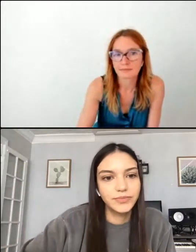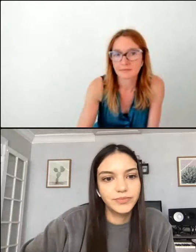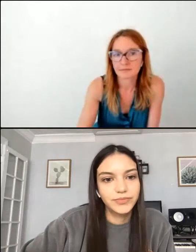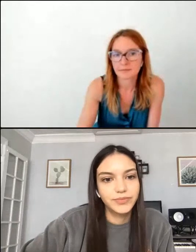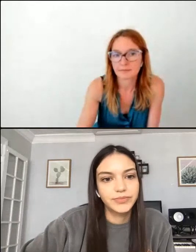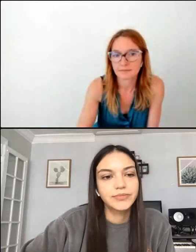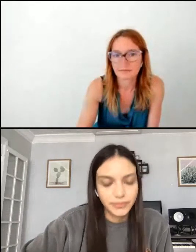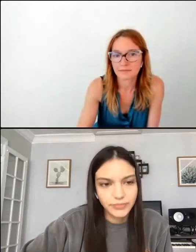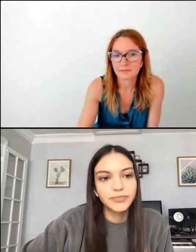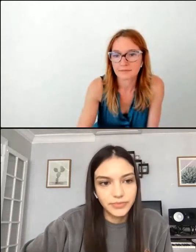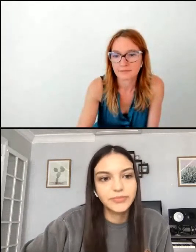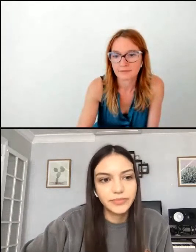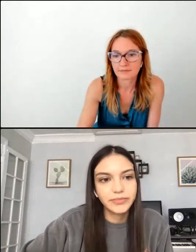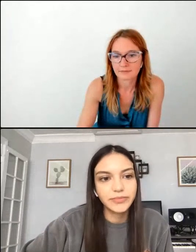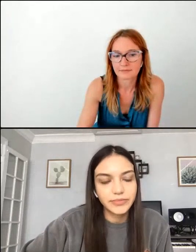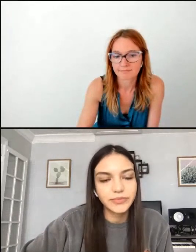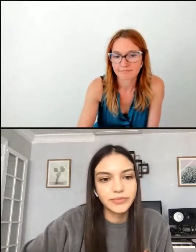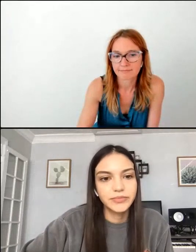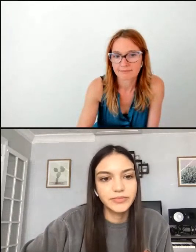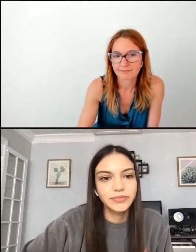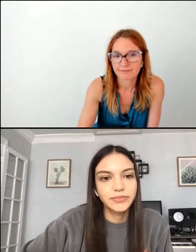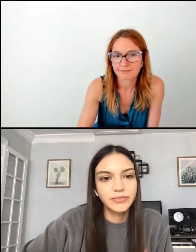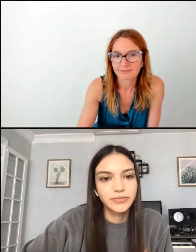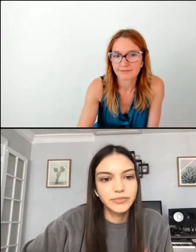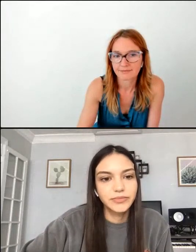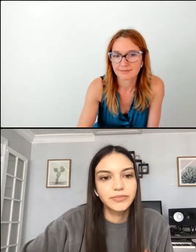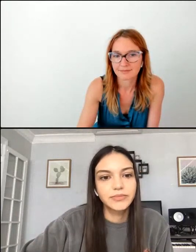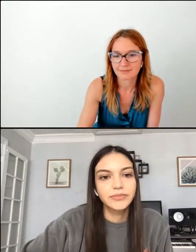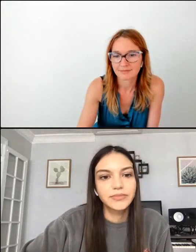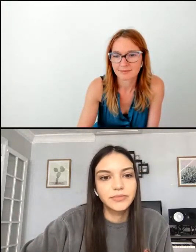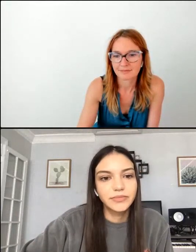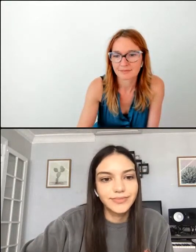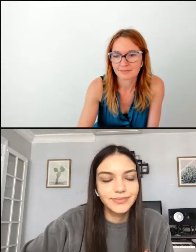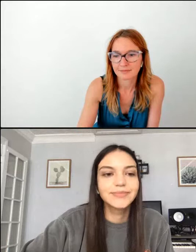inclusive because actually it's really hard to think about all the ways we are inclusive but